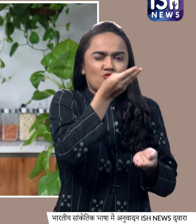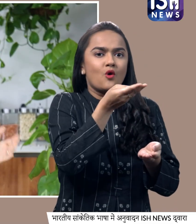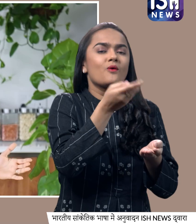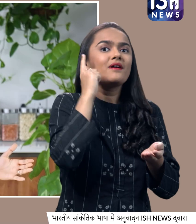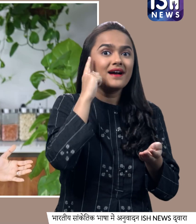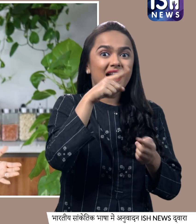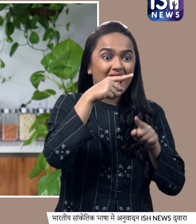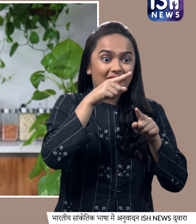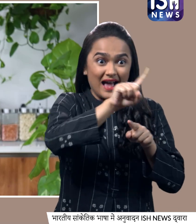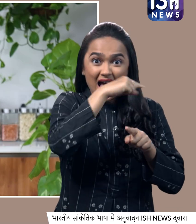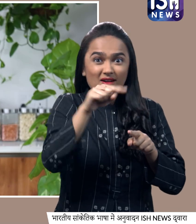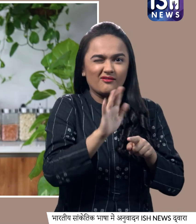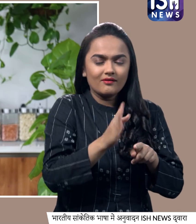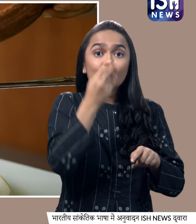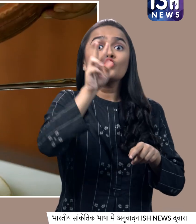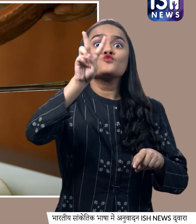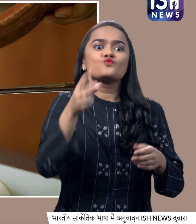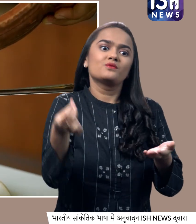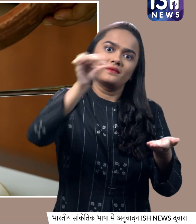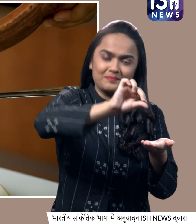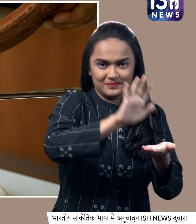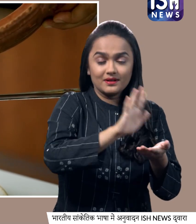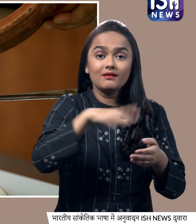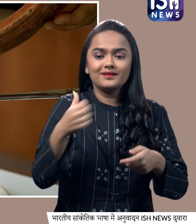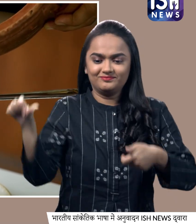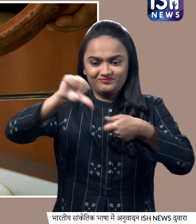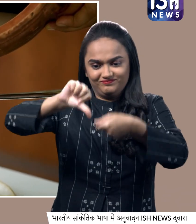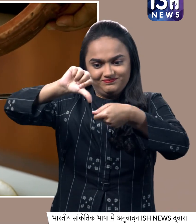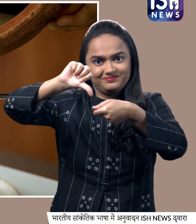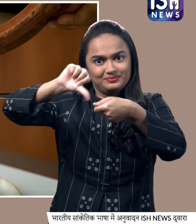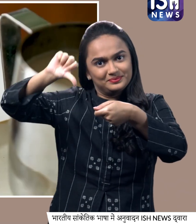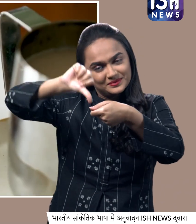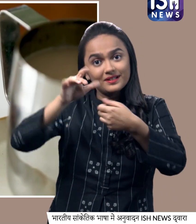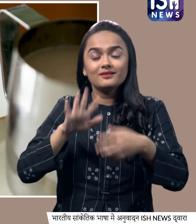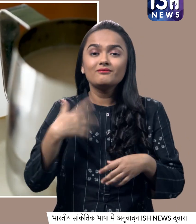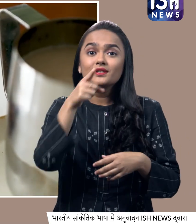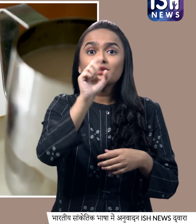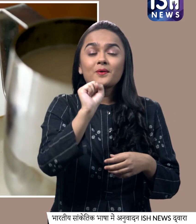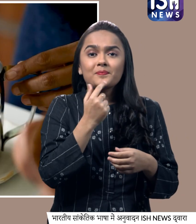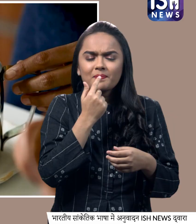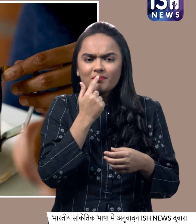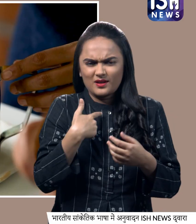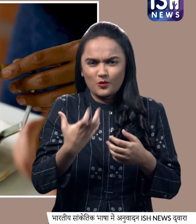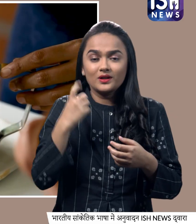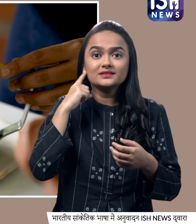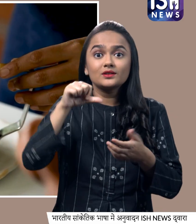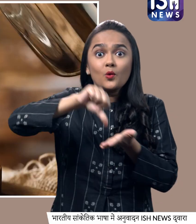Instead of 1/2 cup, add 2 cups water Now just sieve it using a strainer and add jaggery to sweeten it as per your taste